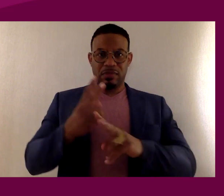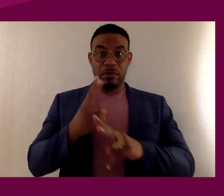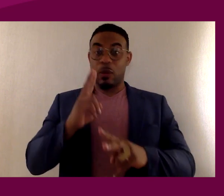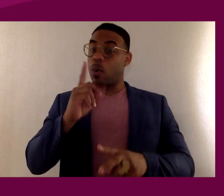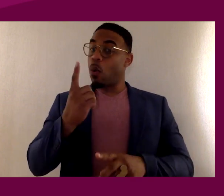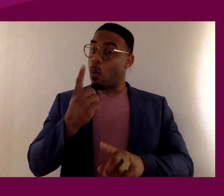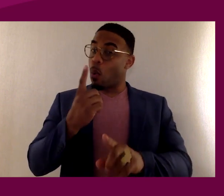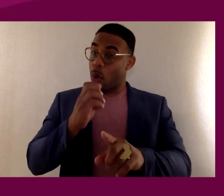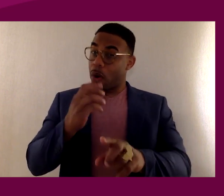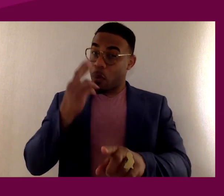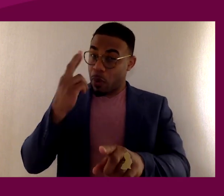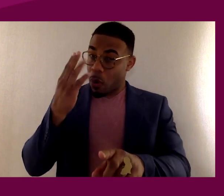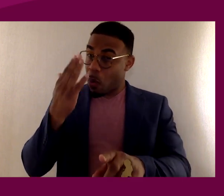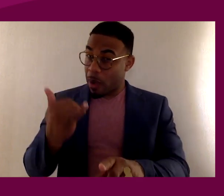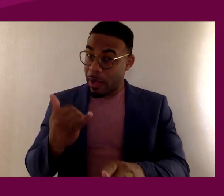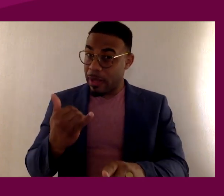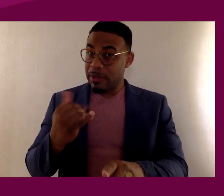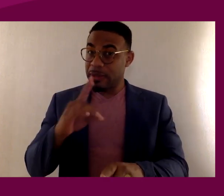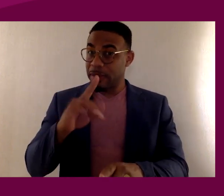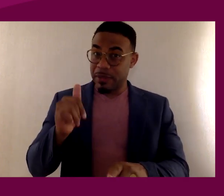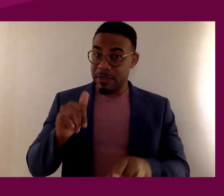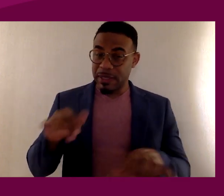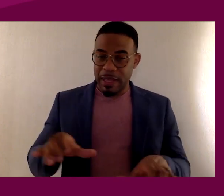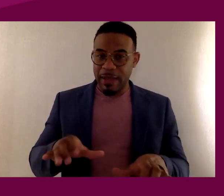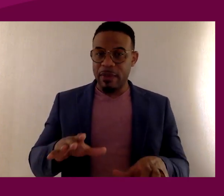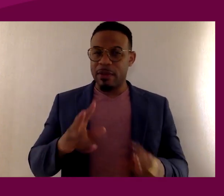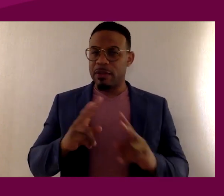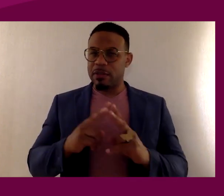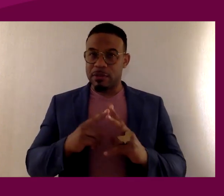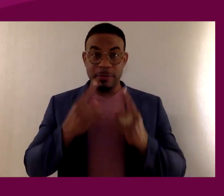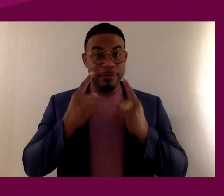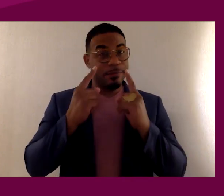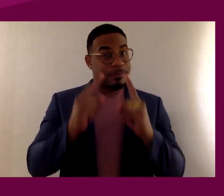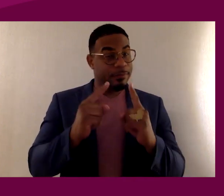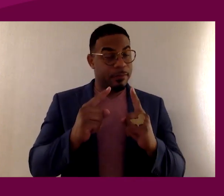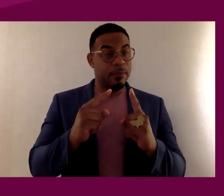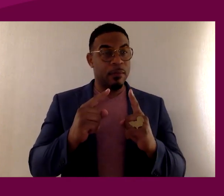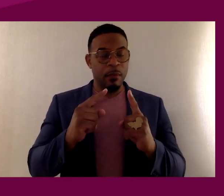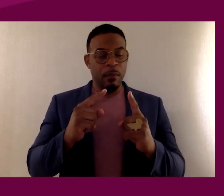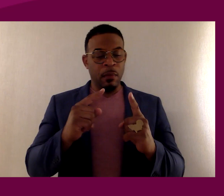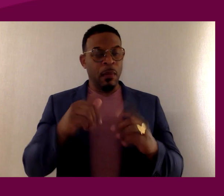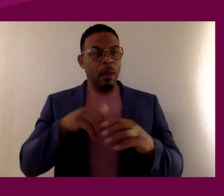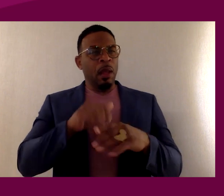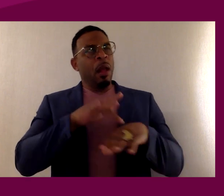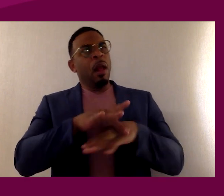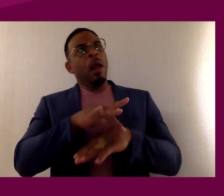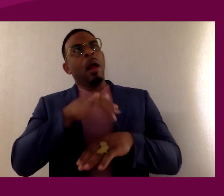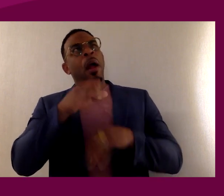unloaded our van seat. One of the reasons why the disability activists were very successful